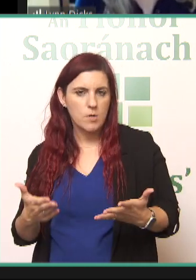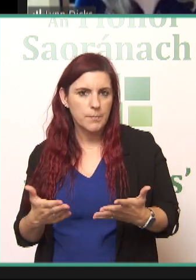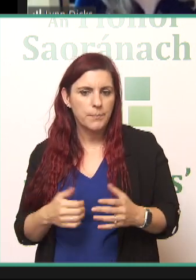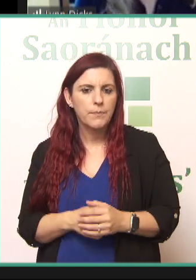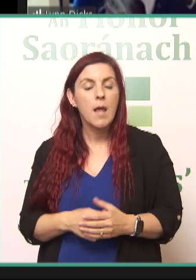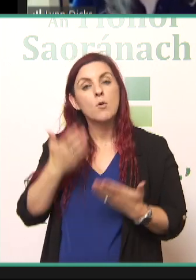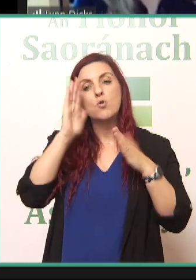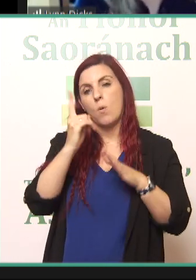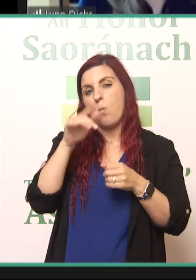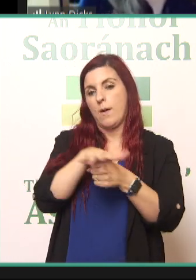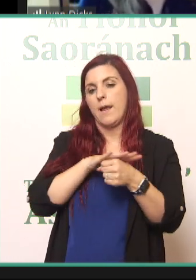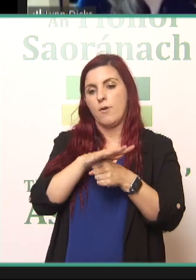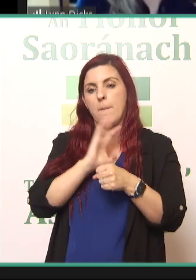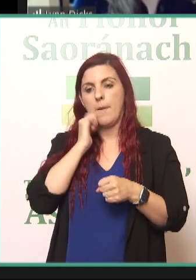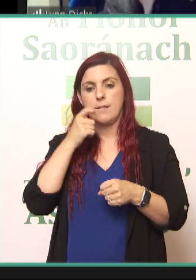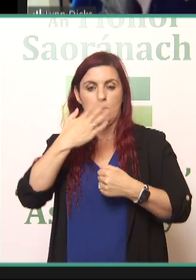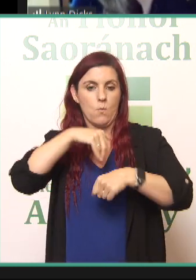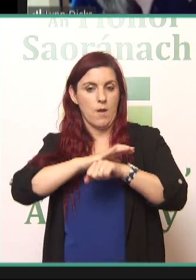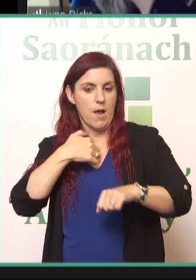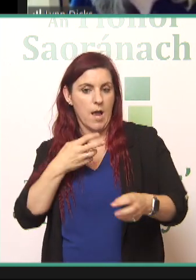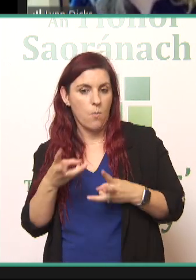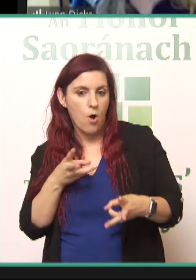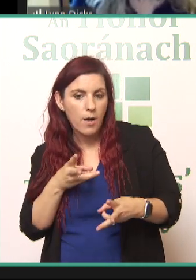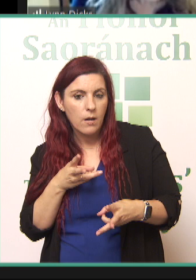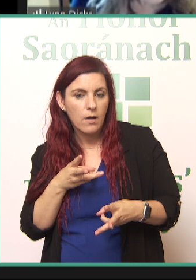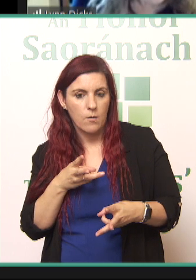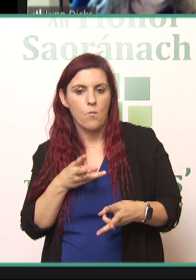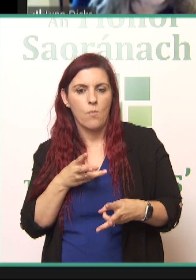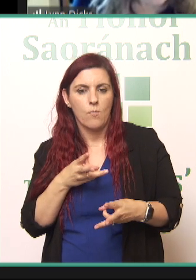areas because it happens to be a place that I work and that's almost imperceptible on this